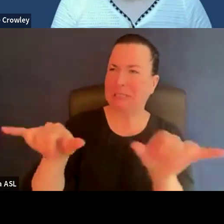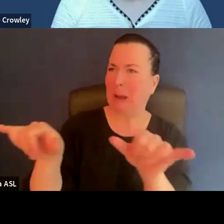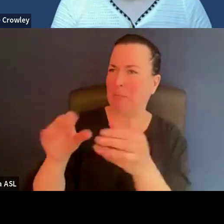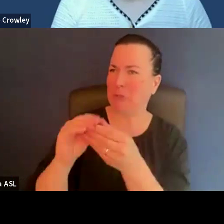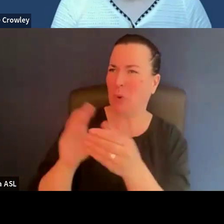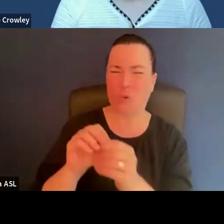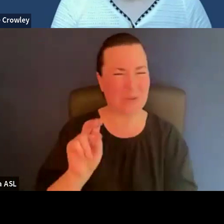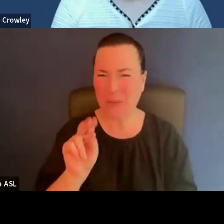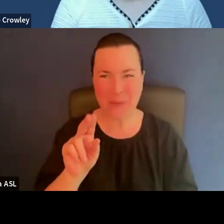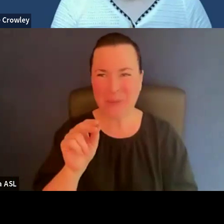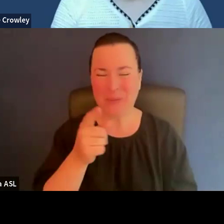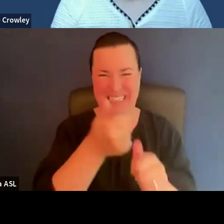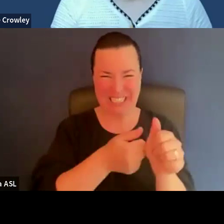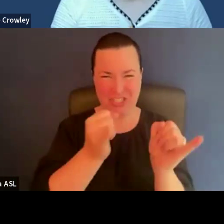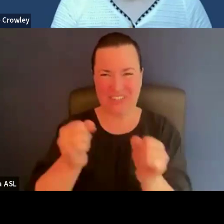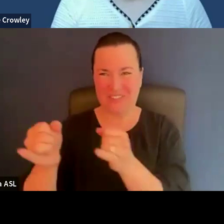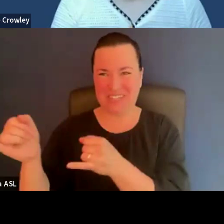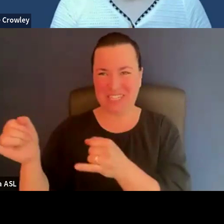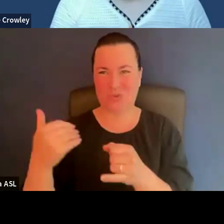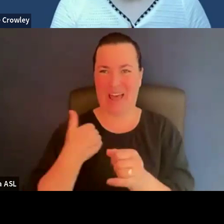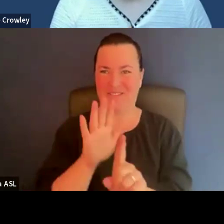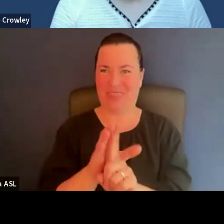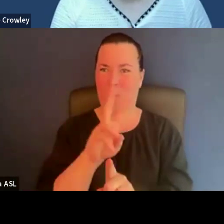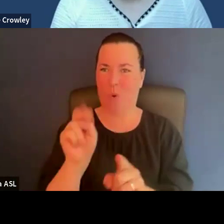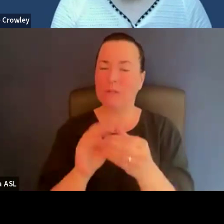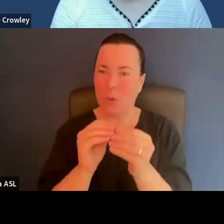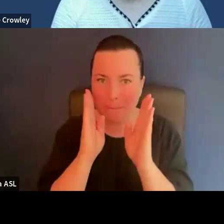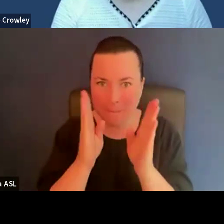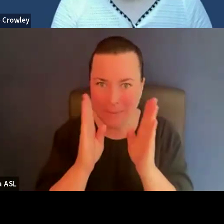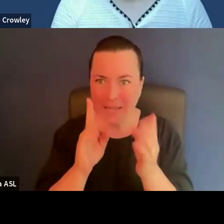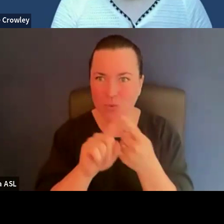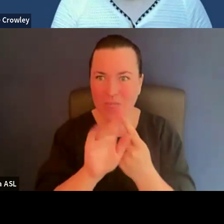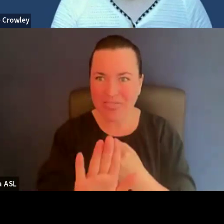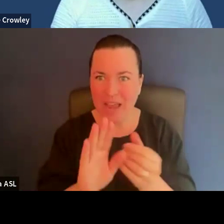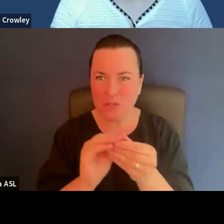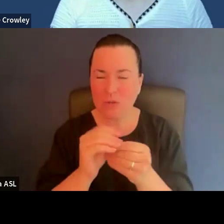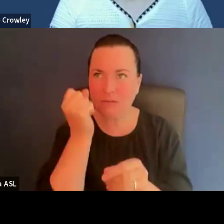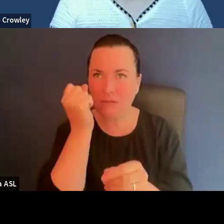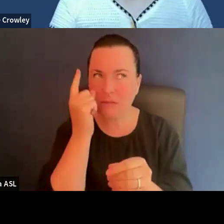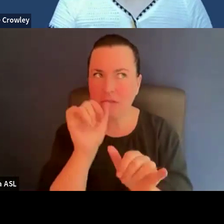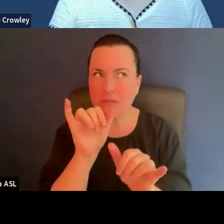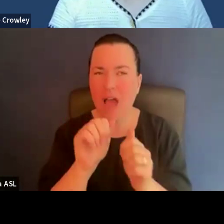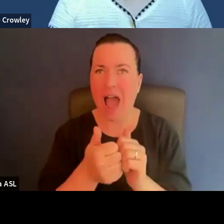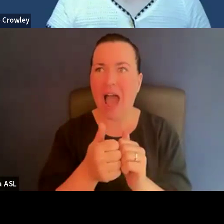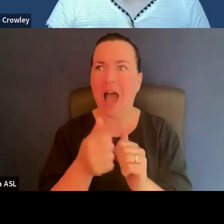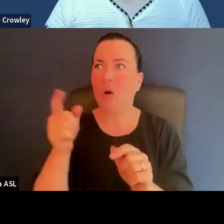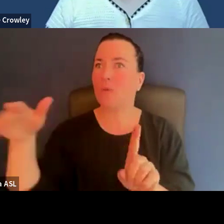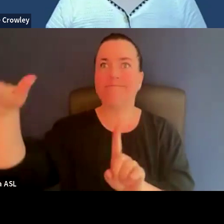and how the issue is affecting them on a personal level. And then once they have all of that information,